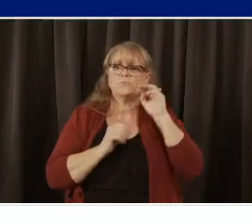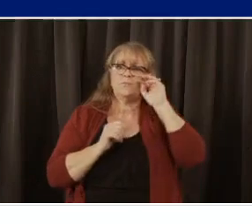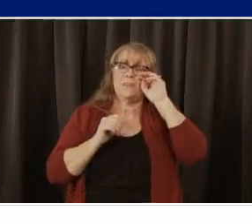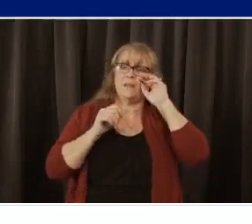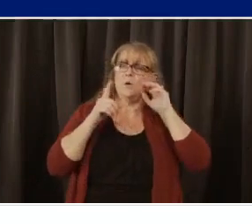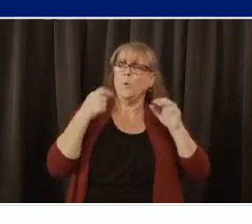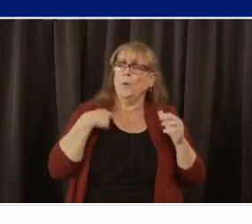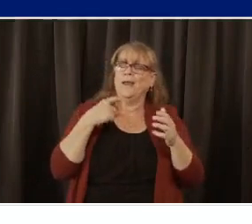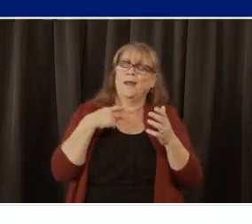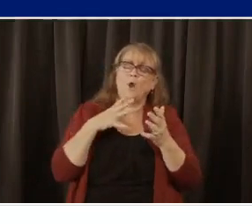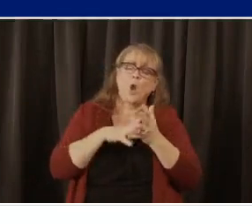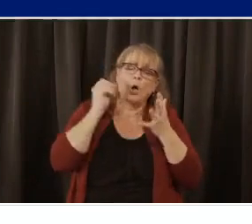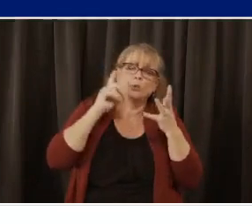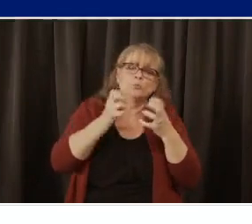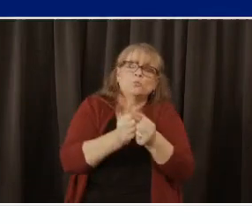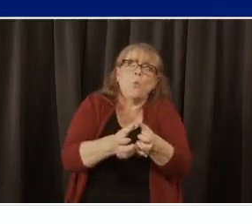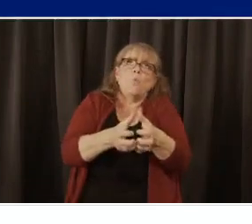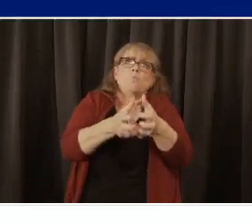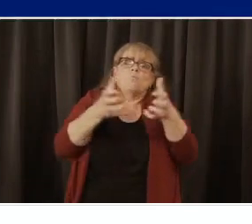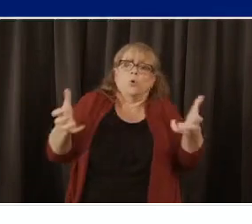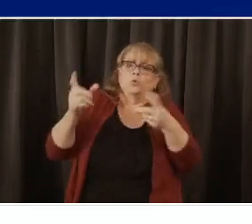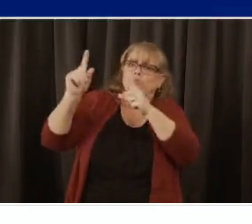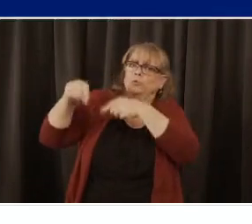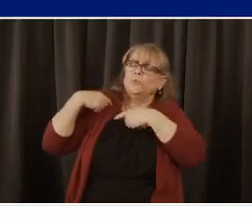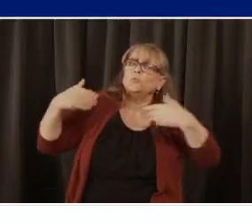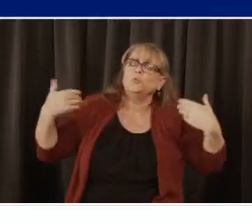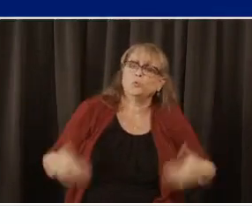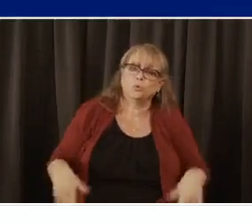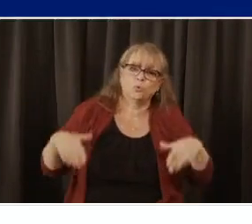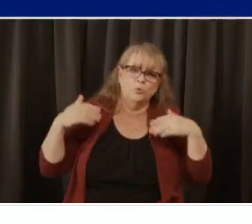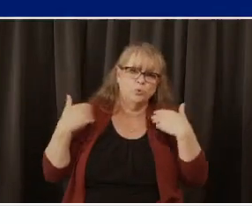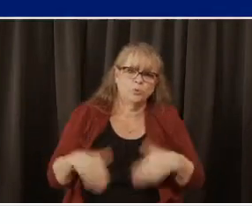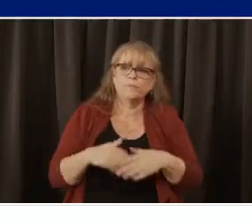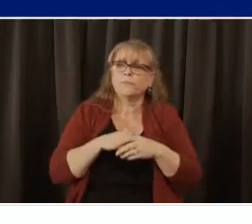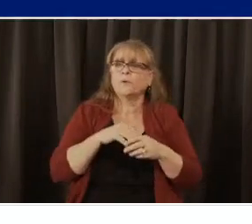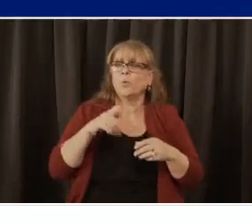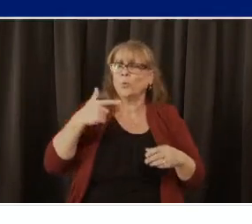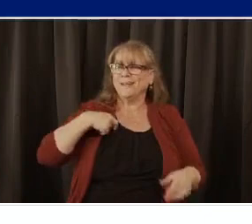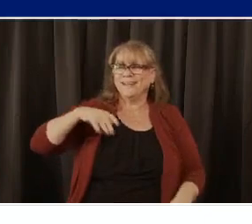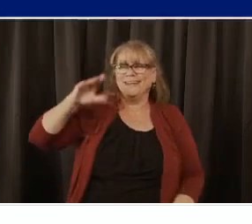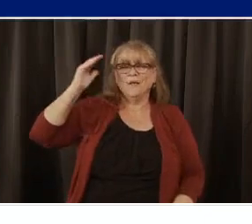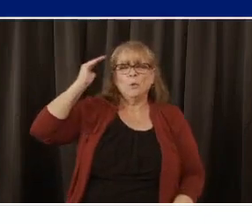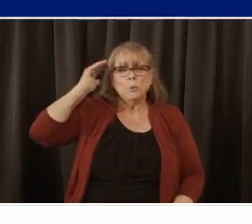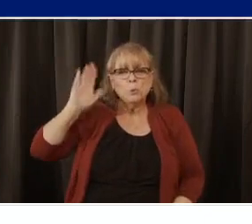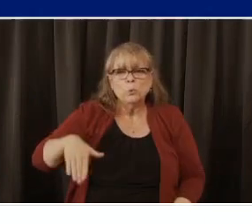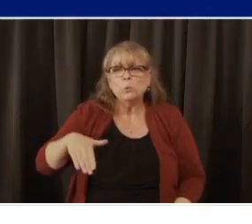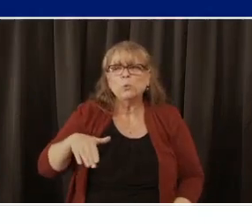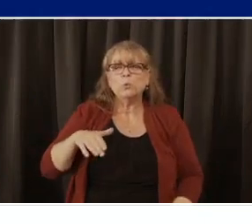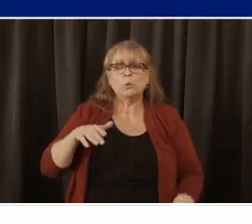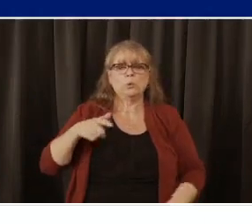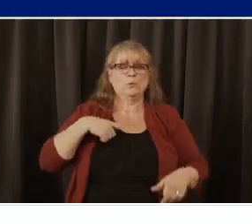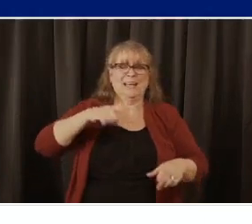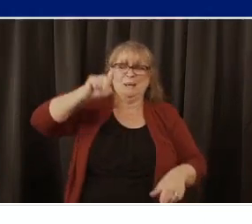to meet the needs of our health care providers and all Coloradans. And so, the State Department,